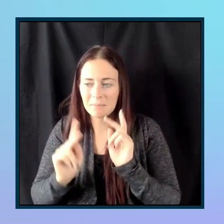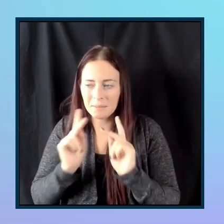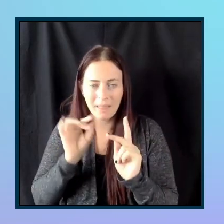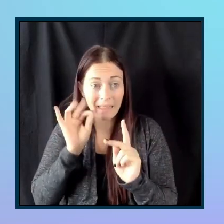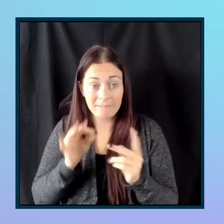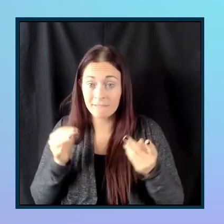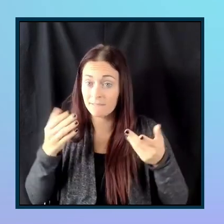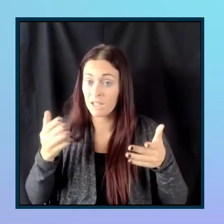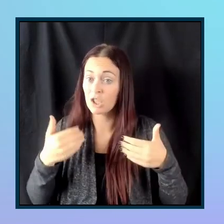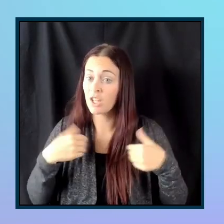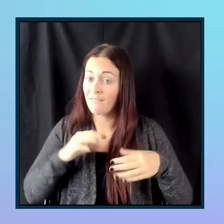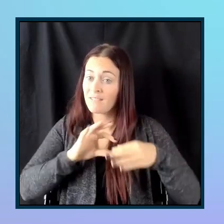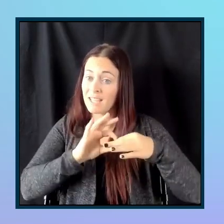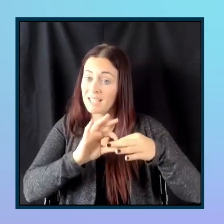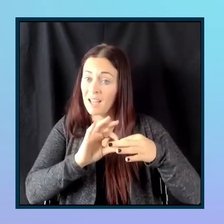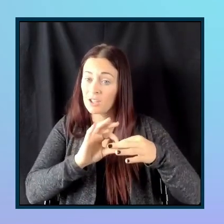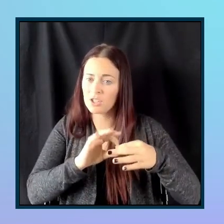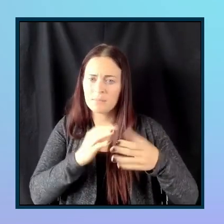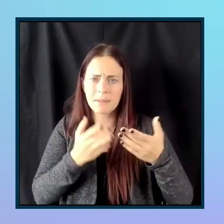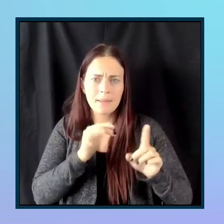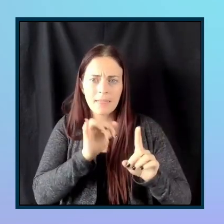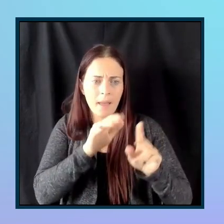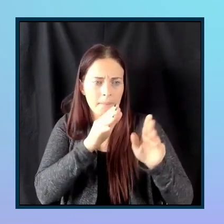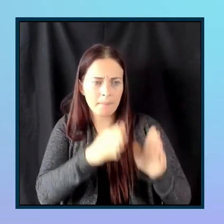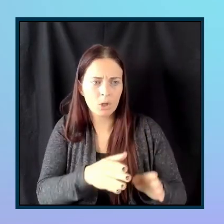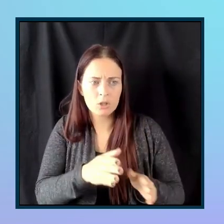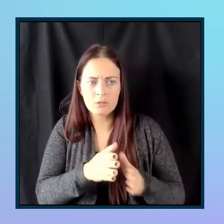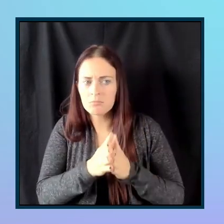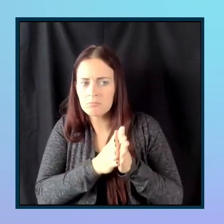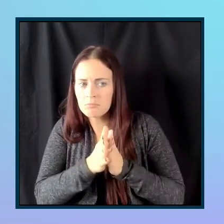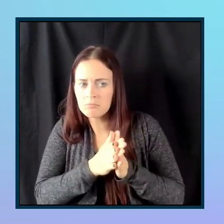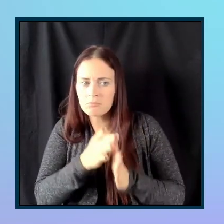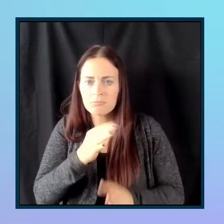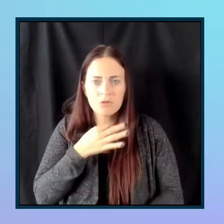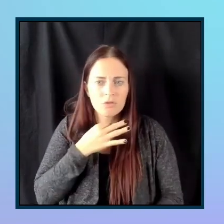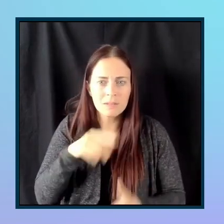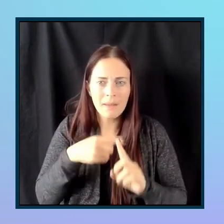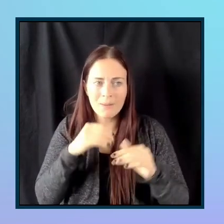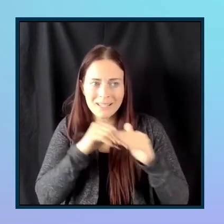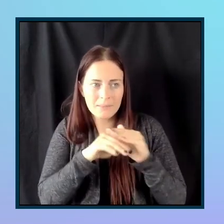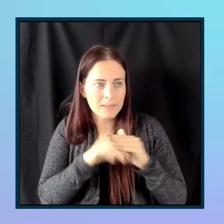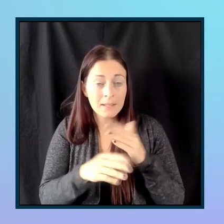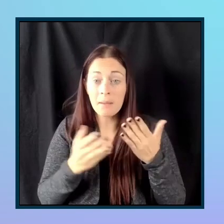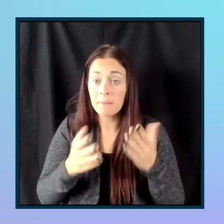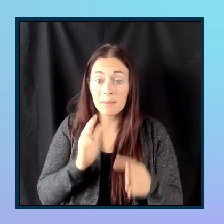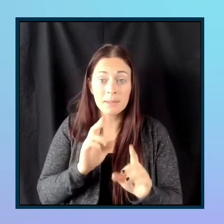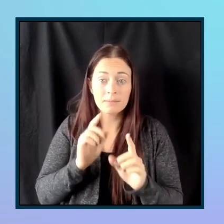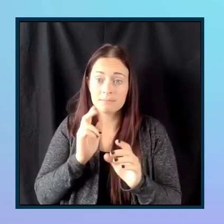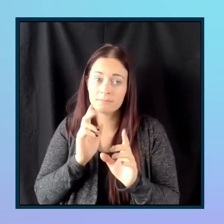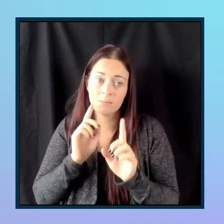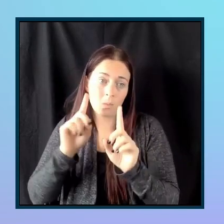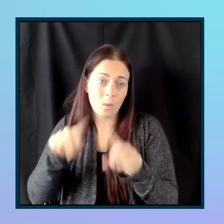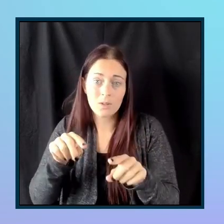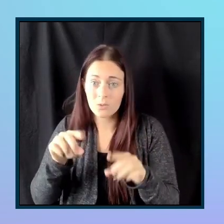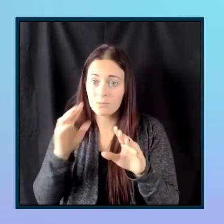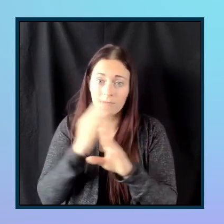maybe they're interested in accessibility, maybe we attended a virtual event together within the company or through a meetup,